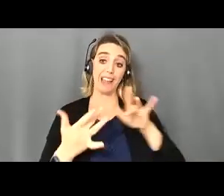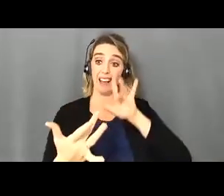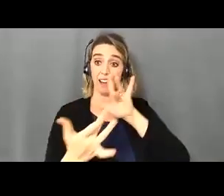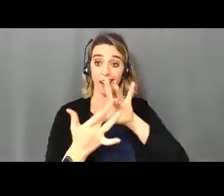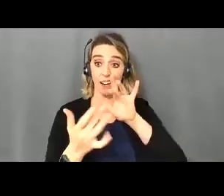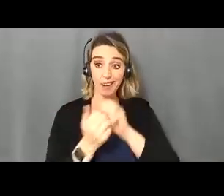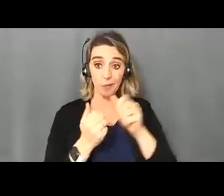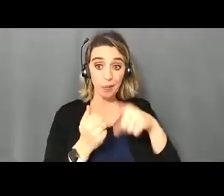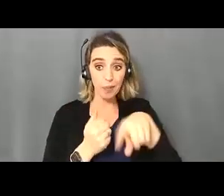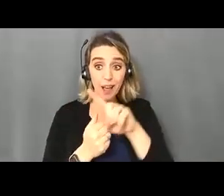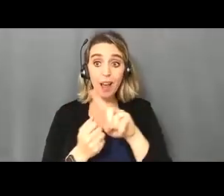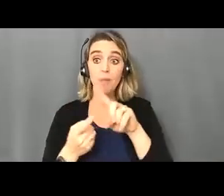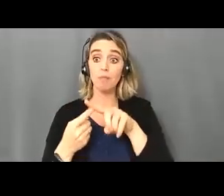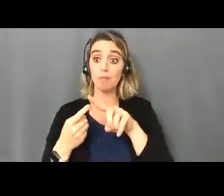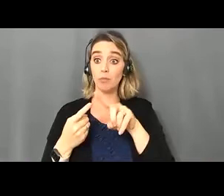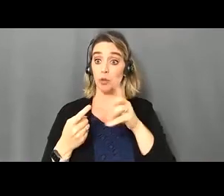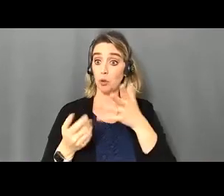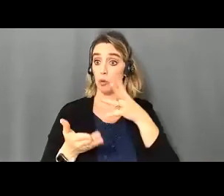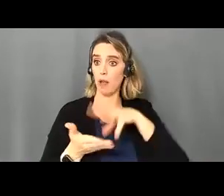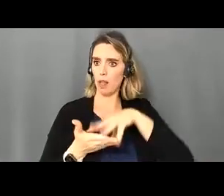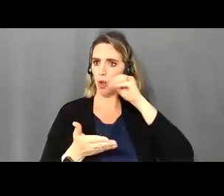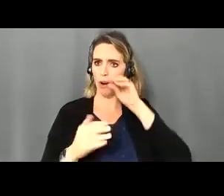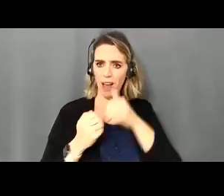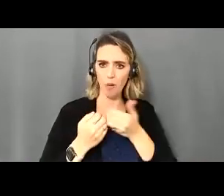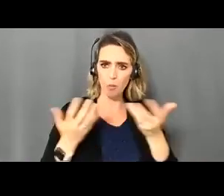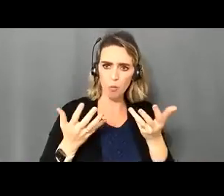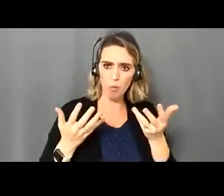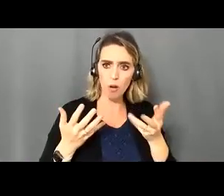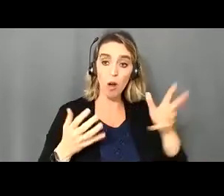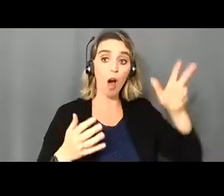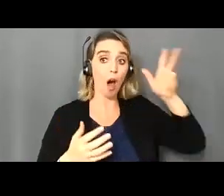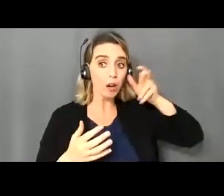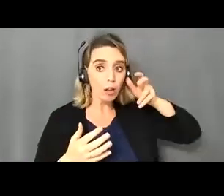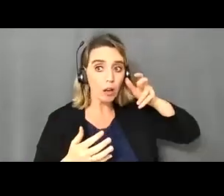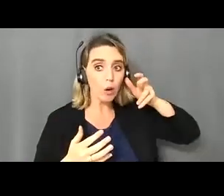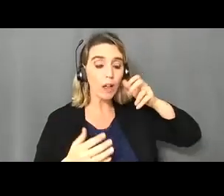and discover, do they learn best with audio? So do they need podcasts? Do they need videos?